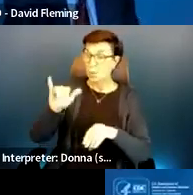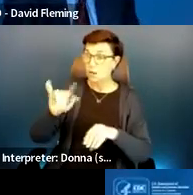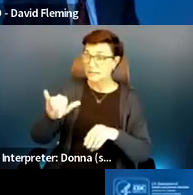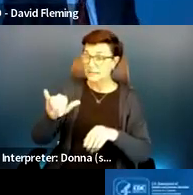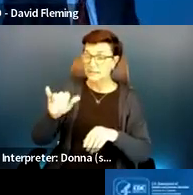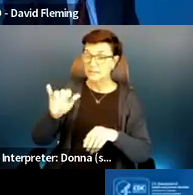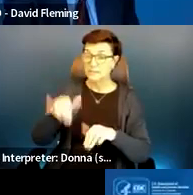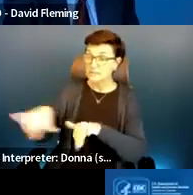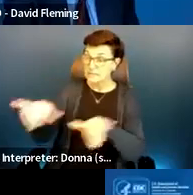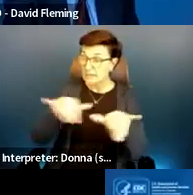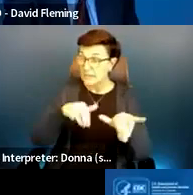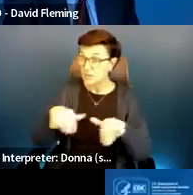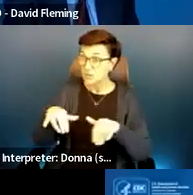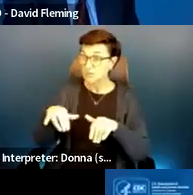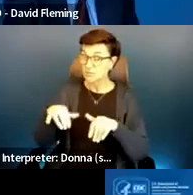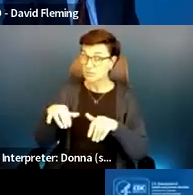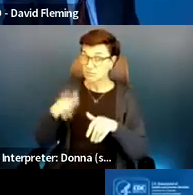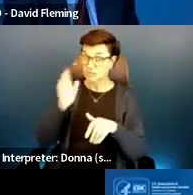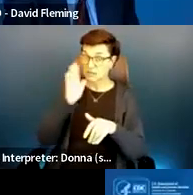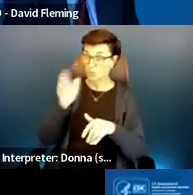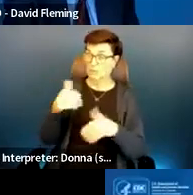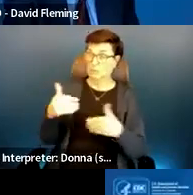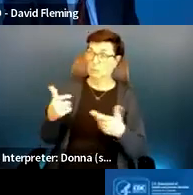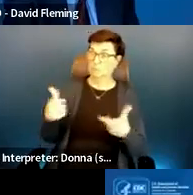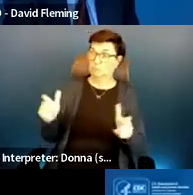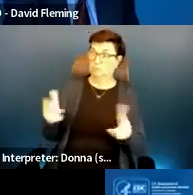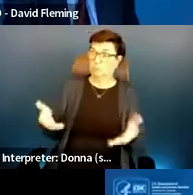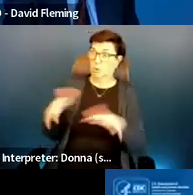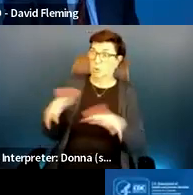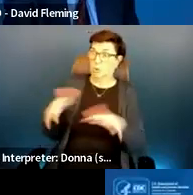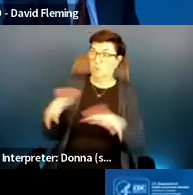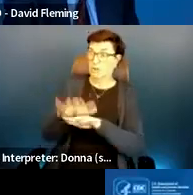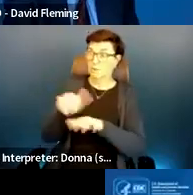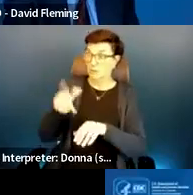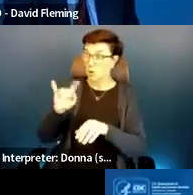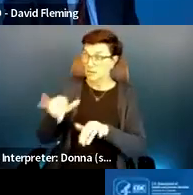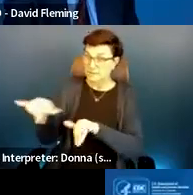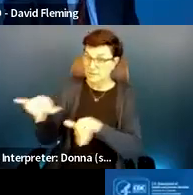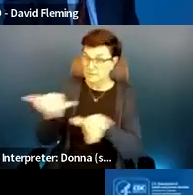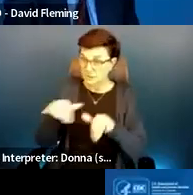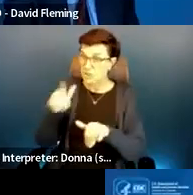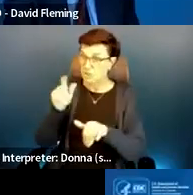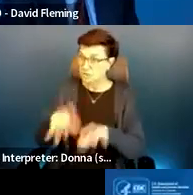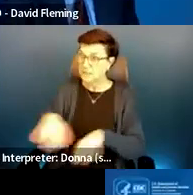like a significant overlap between research and clinical, the quality standard that should be adopted as a clinical standard.